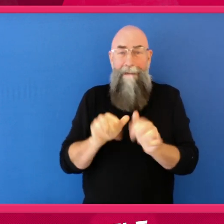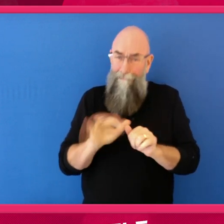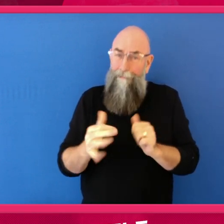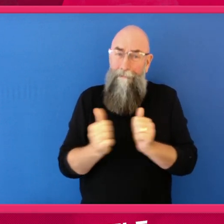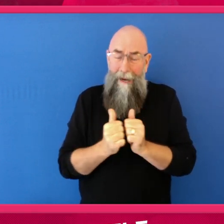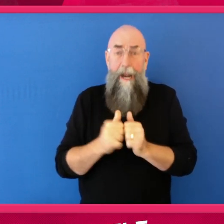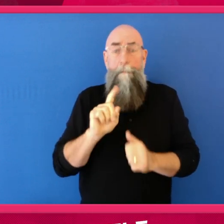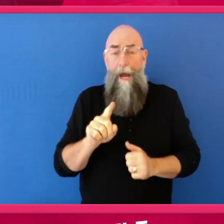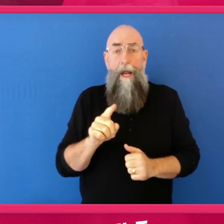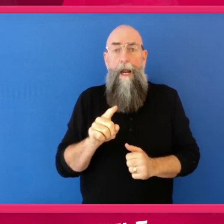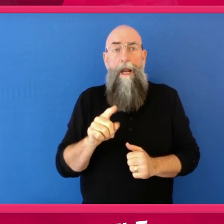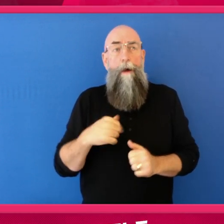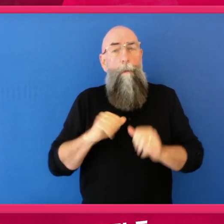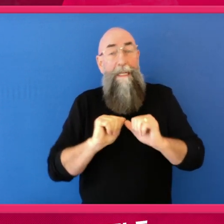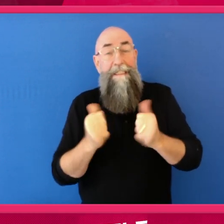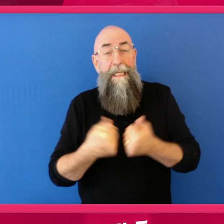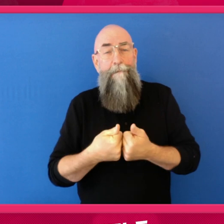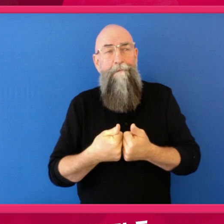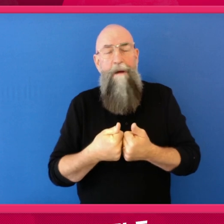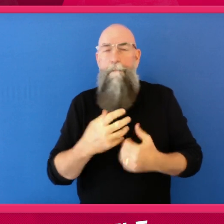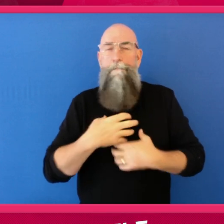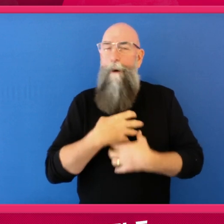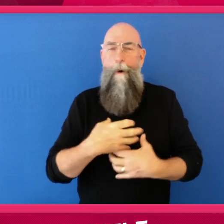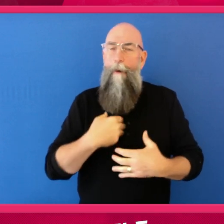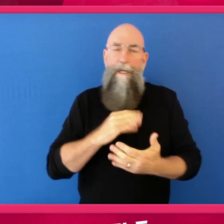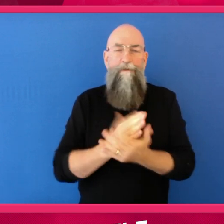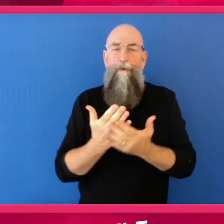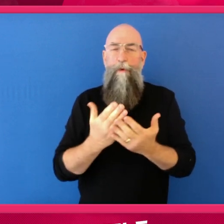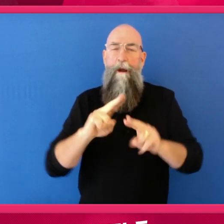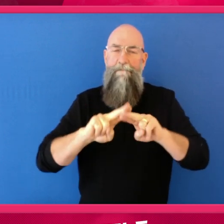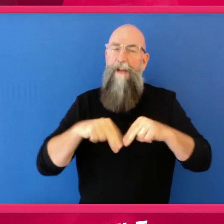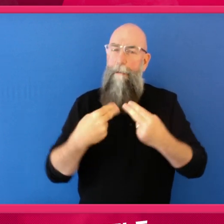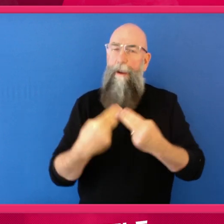And that may be our motto or the thing that we say and throw around here and there, but